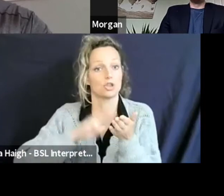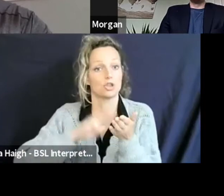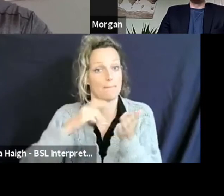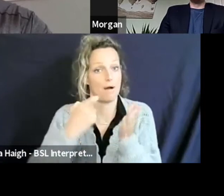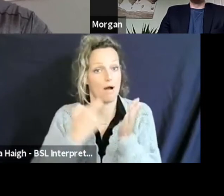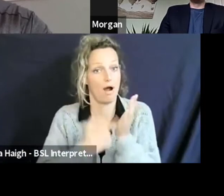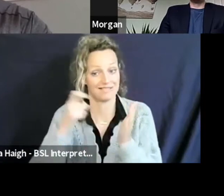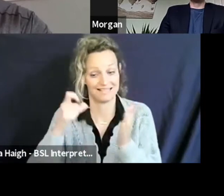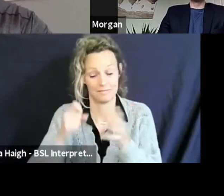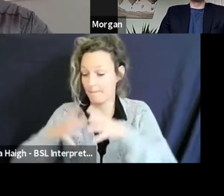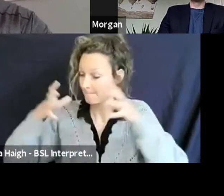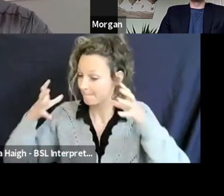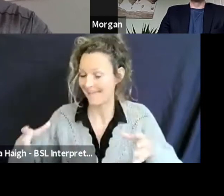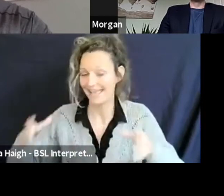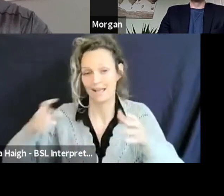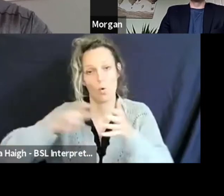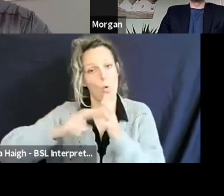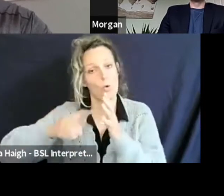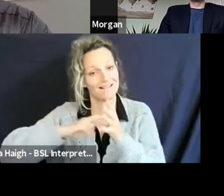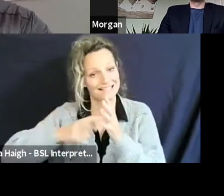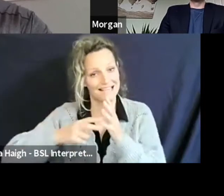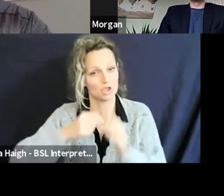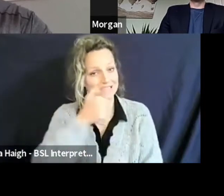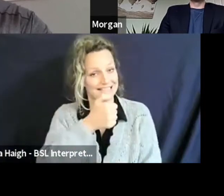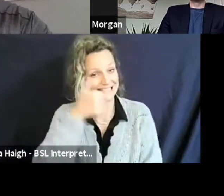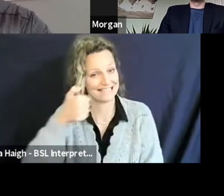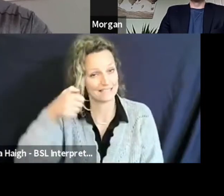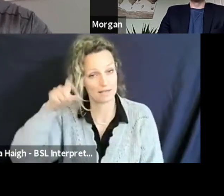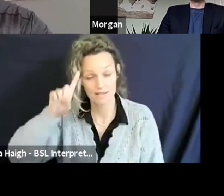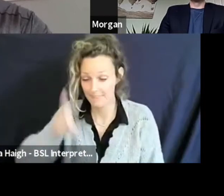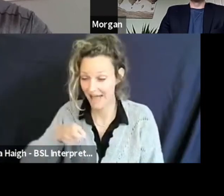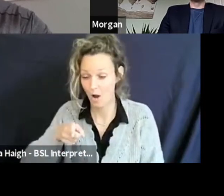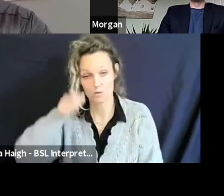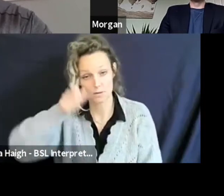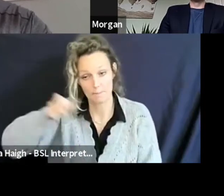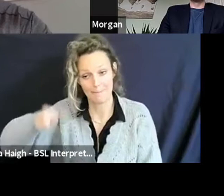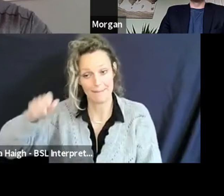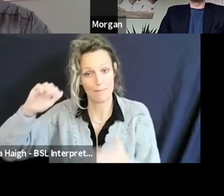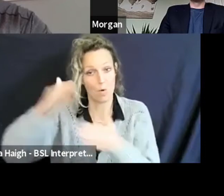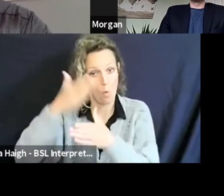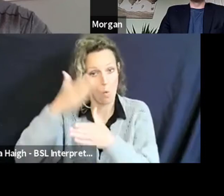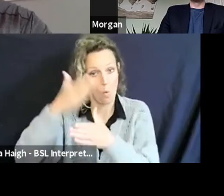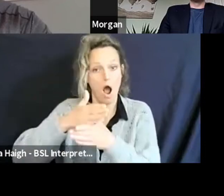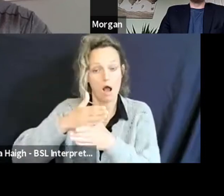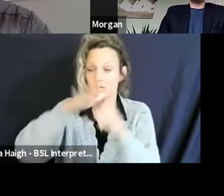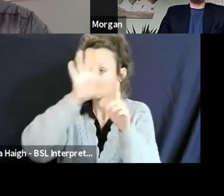I can, thank you very much for that, really insightful question. As you have said, HMRC is a really big organisation.